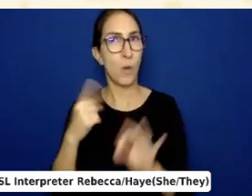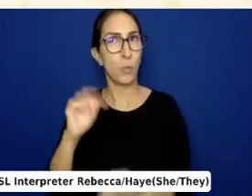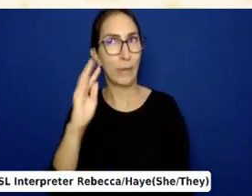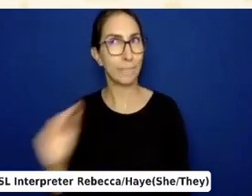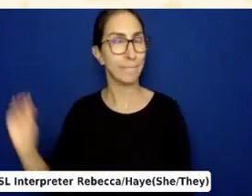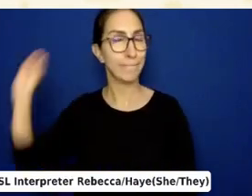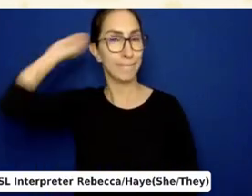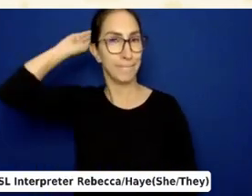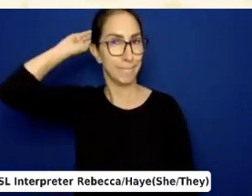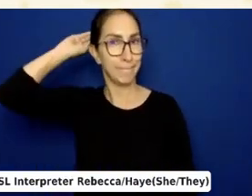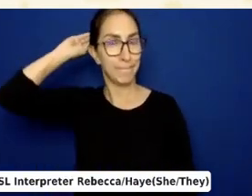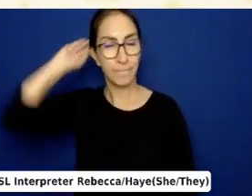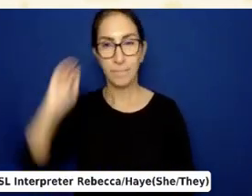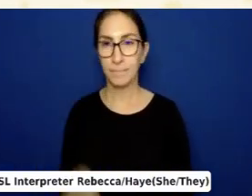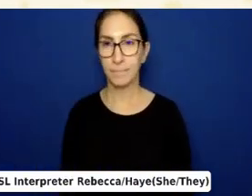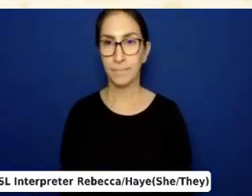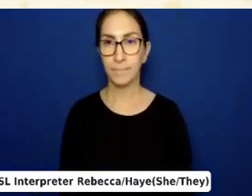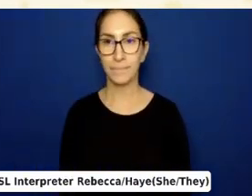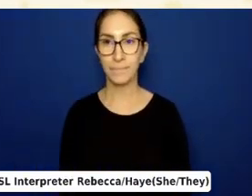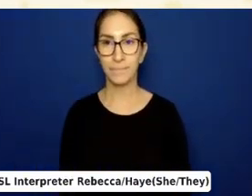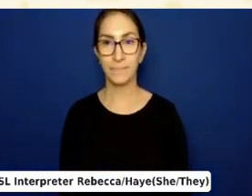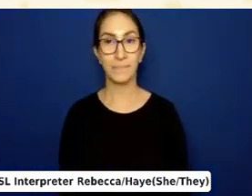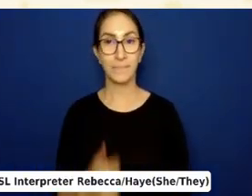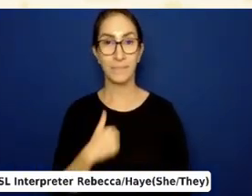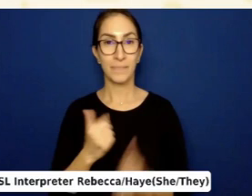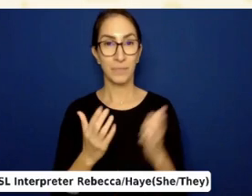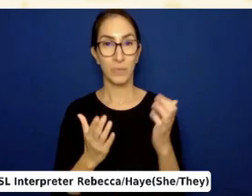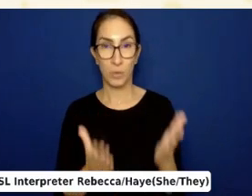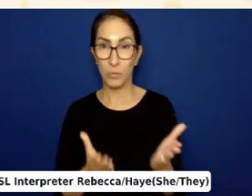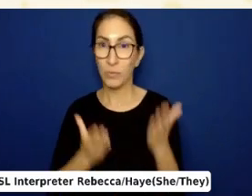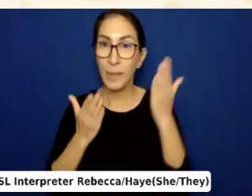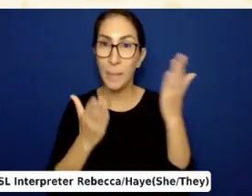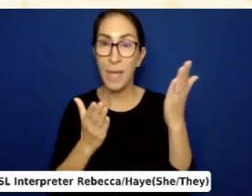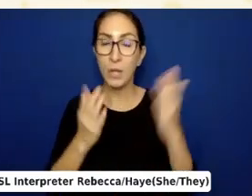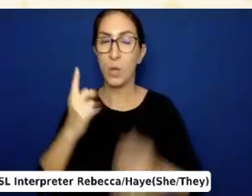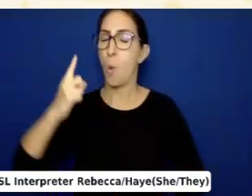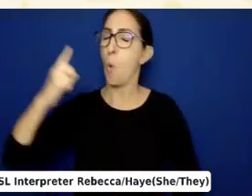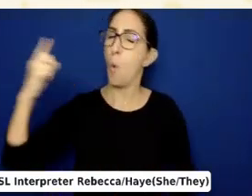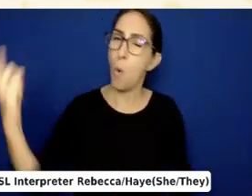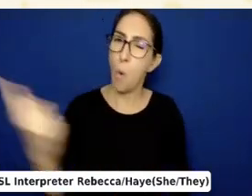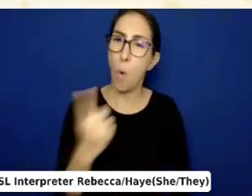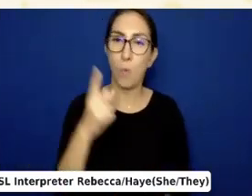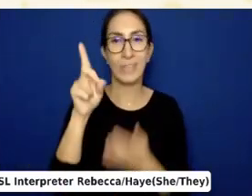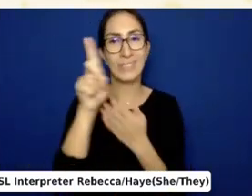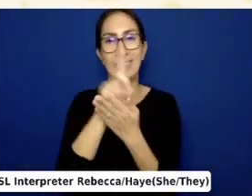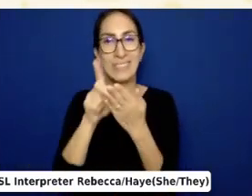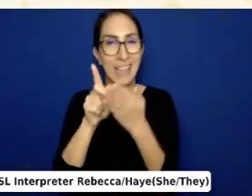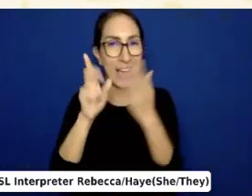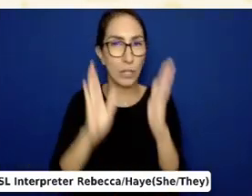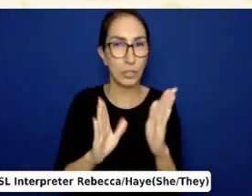My recommendation is that, for the designers and developers, always try